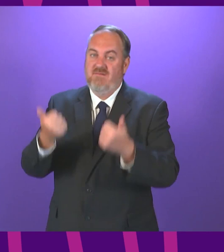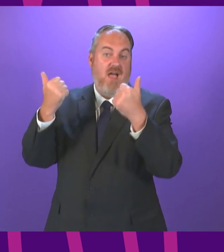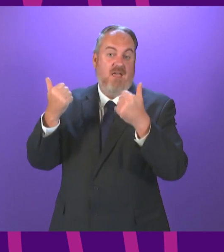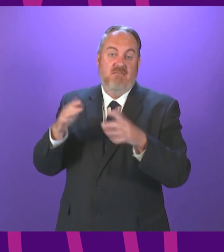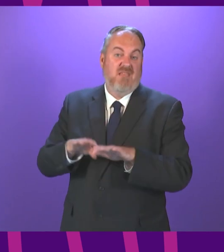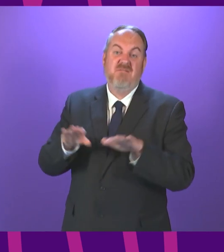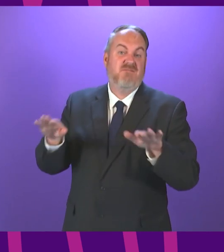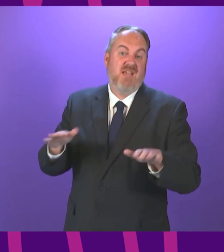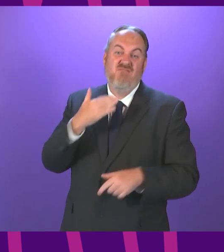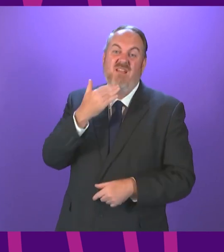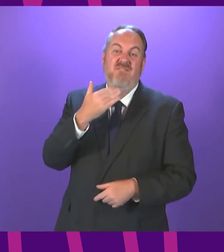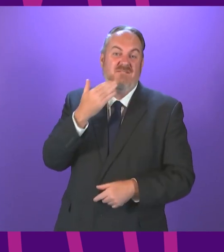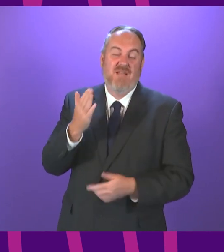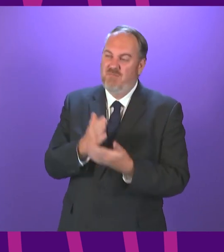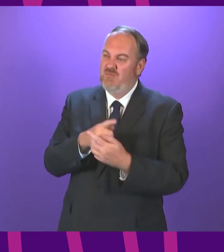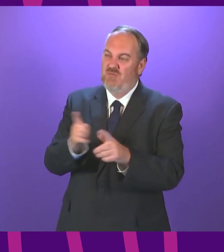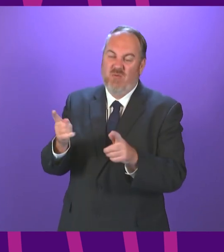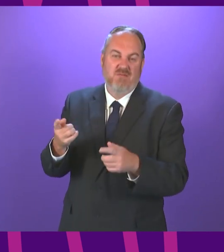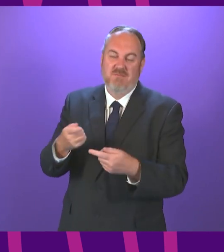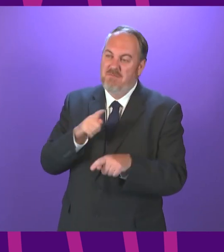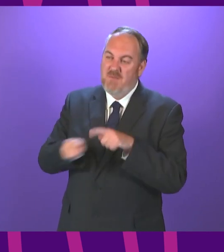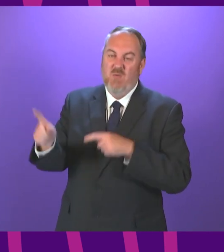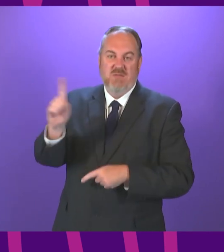of people are willing to pay. It is certainly something that I am prepared to argue for.